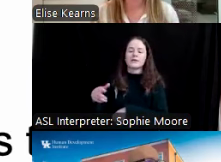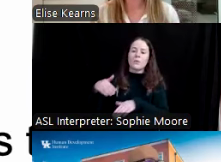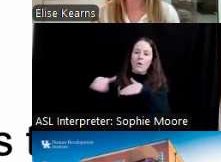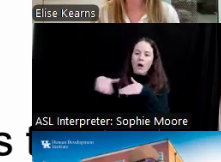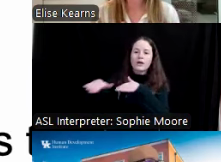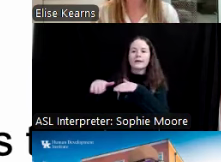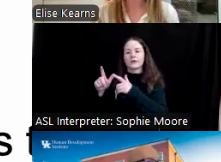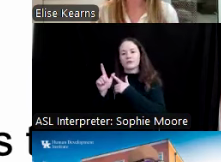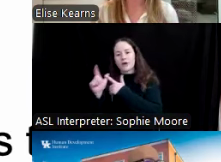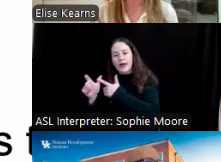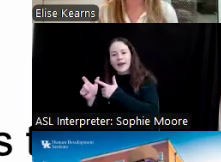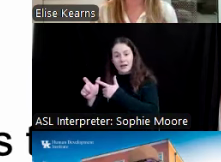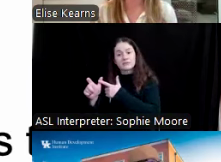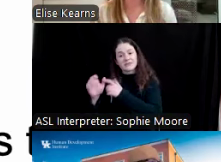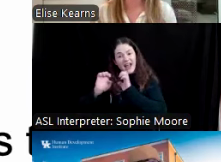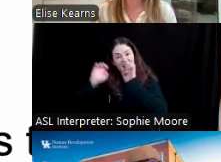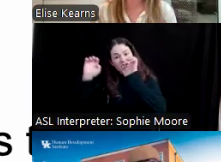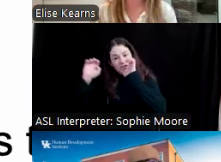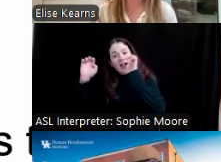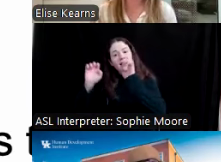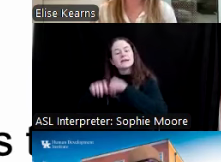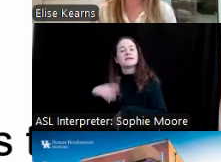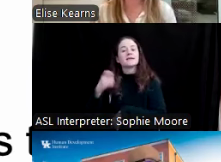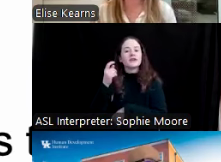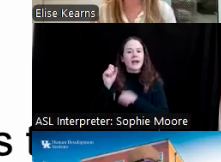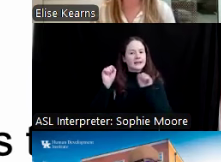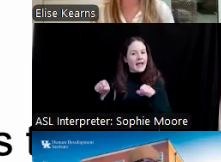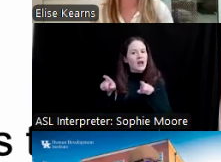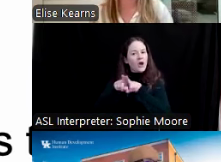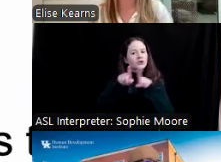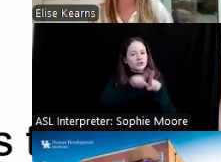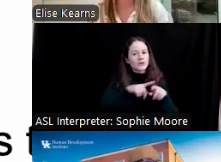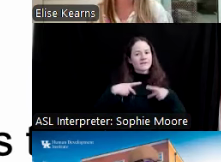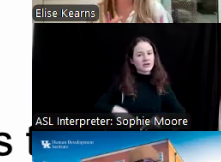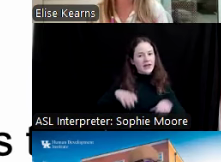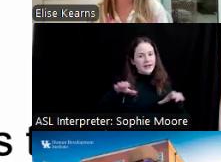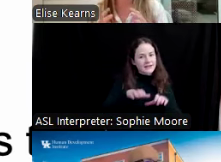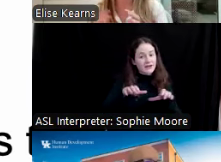exercise examples, but they can also be physical activity. Well, physical activity doesn't necessarily have to be